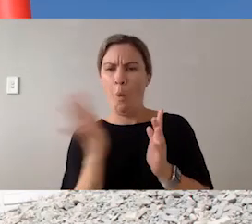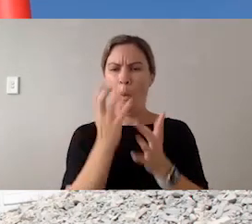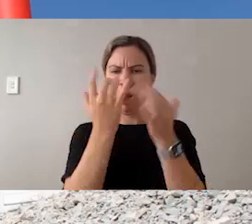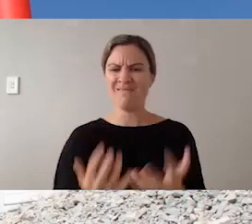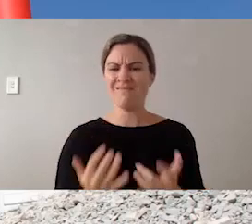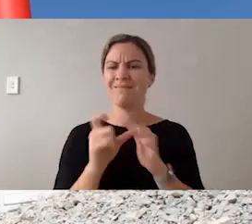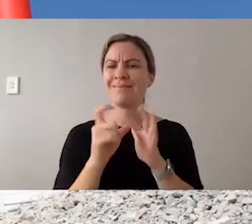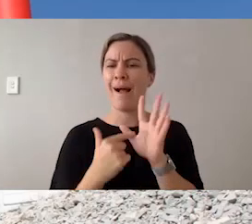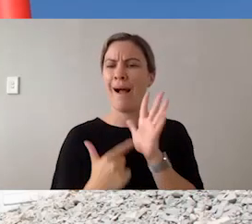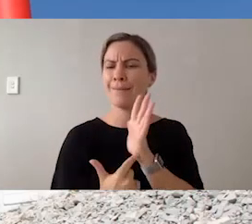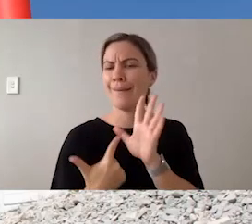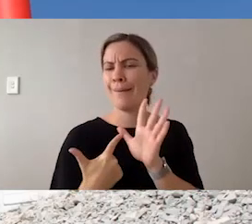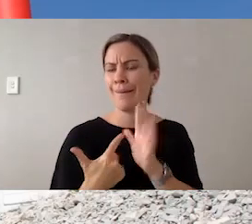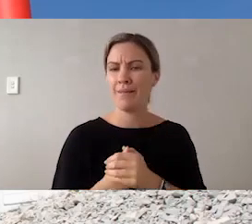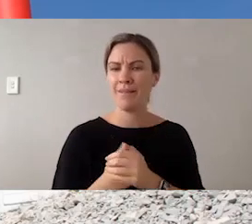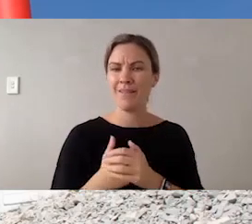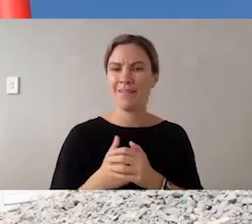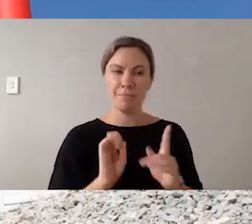collect all our data and put it up on a website and compare ourselves